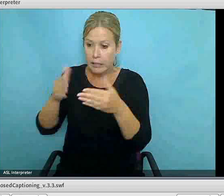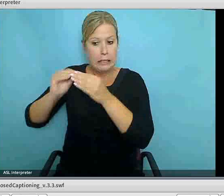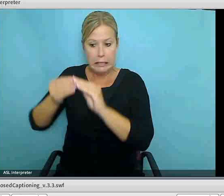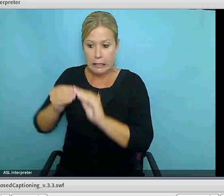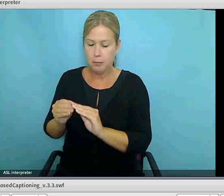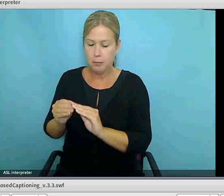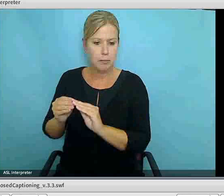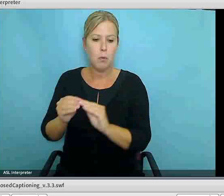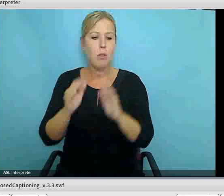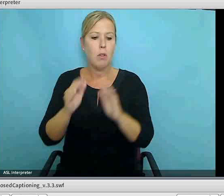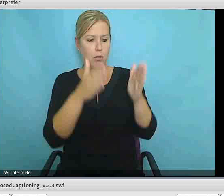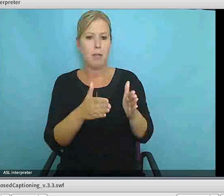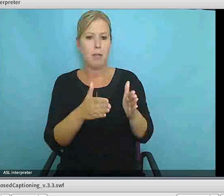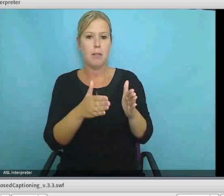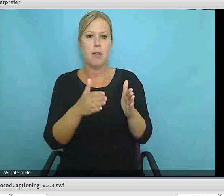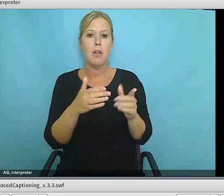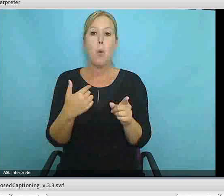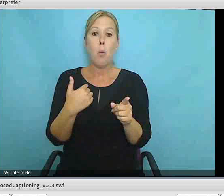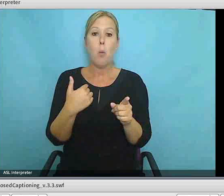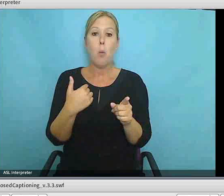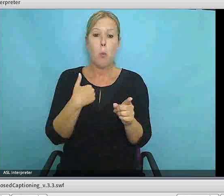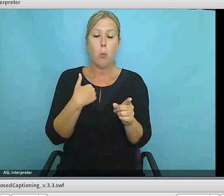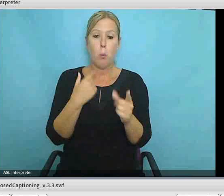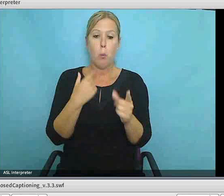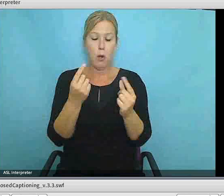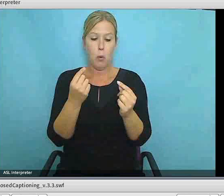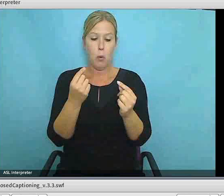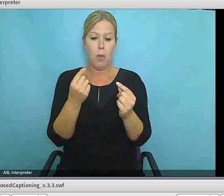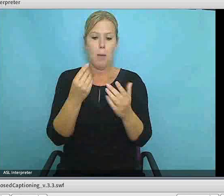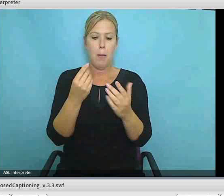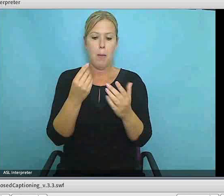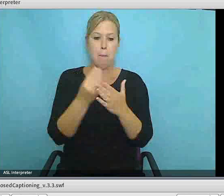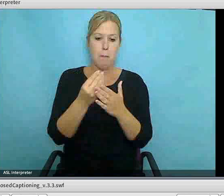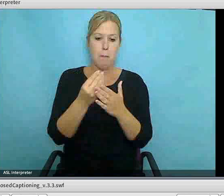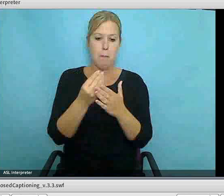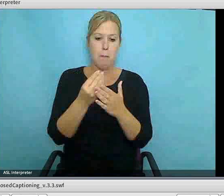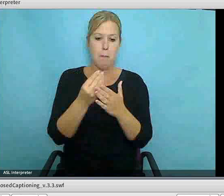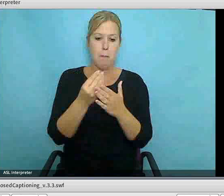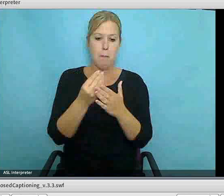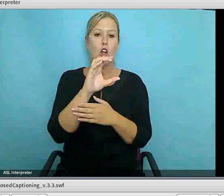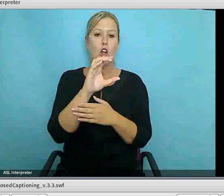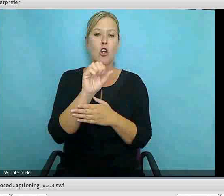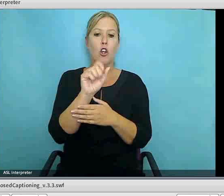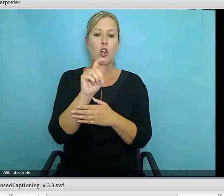to reduce cost shifting, and that is cost shifting between the Medicare and Medicaid